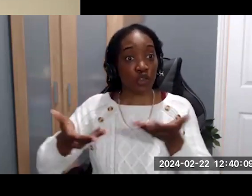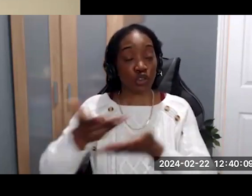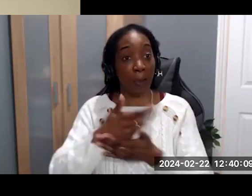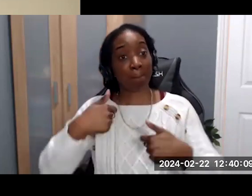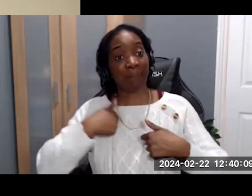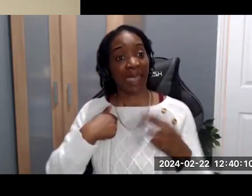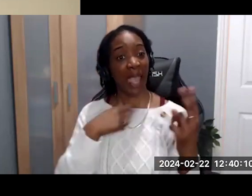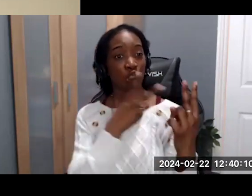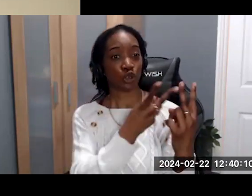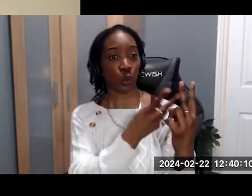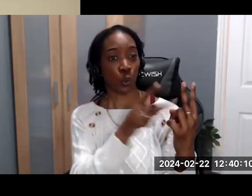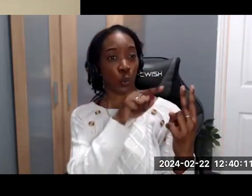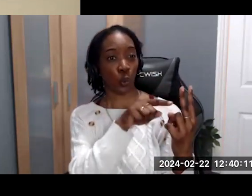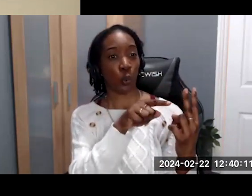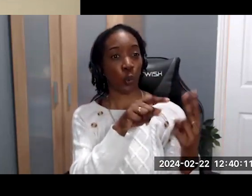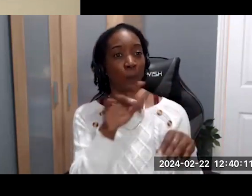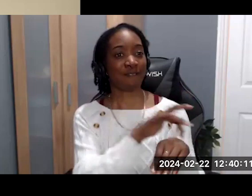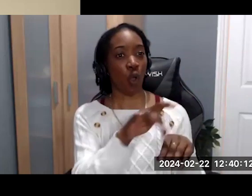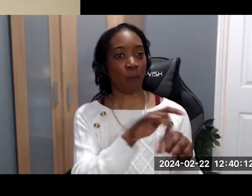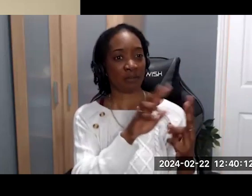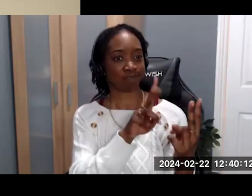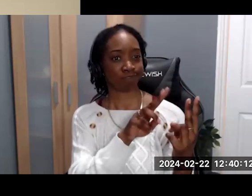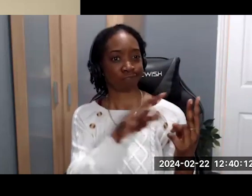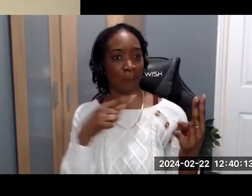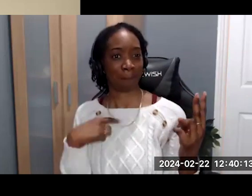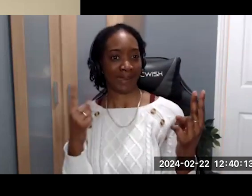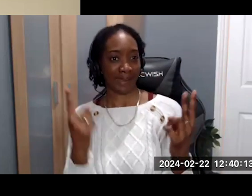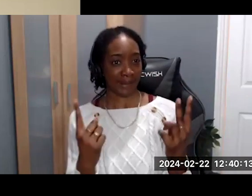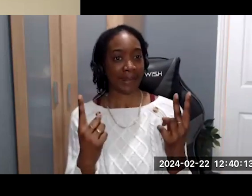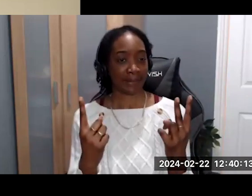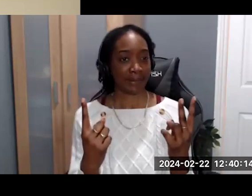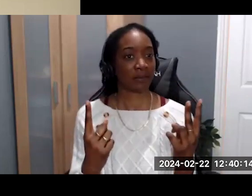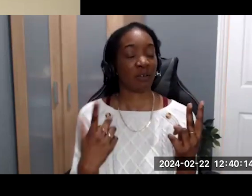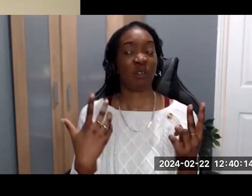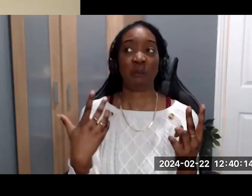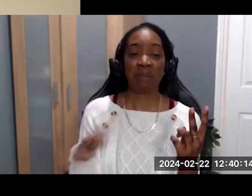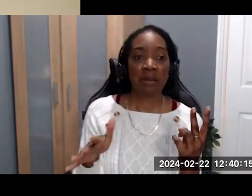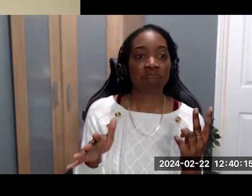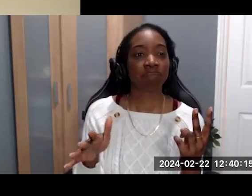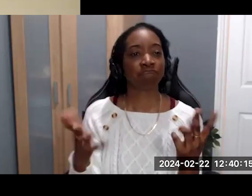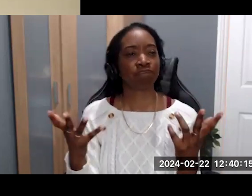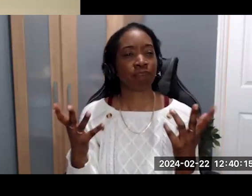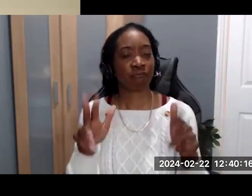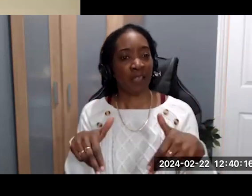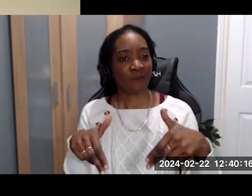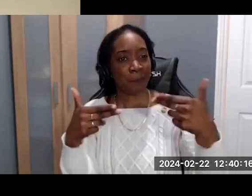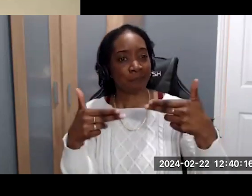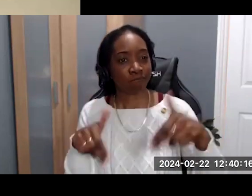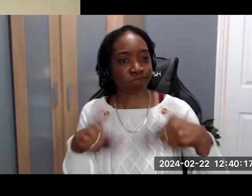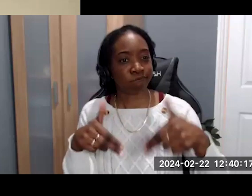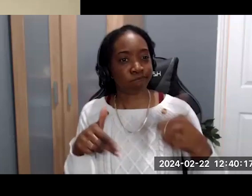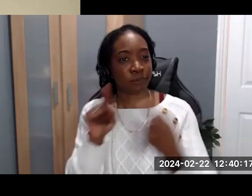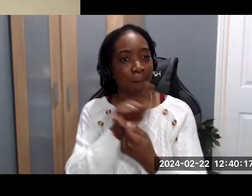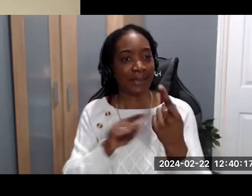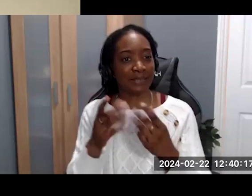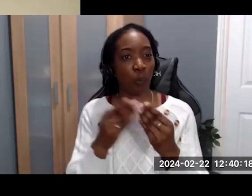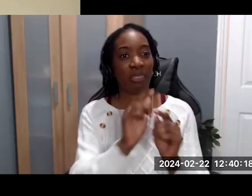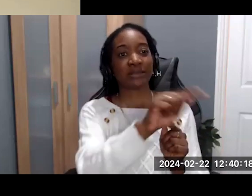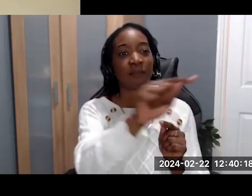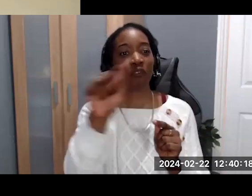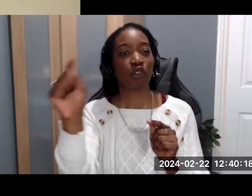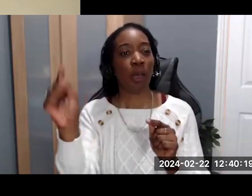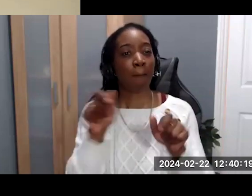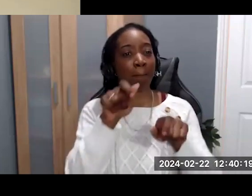two performance uh performance and we also had virtual meetings with other artistic collaborators